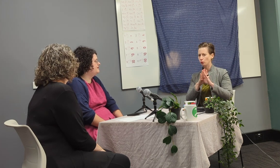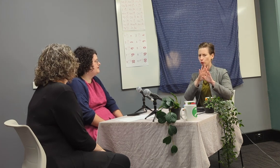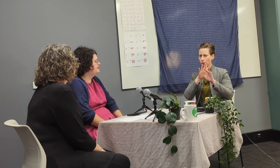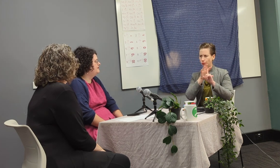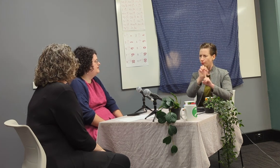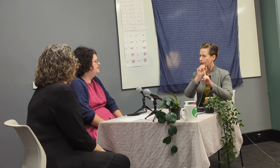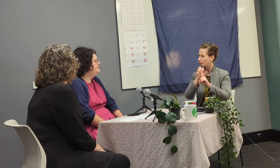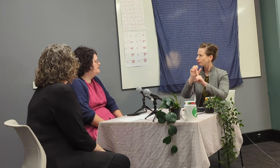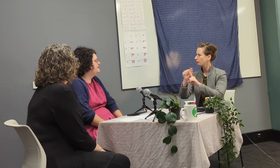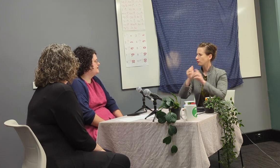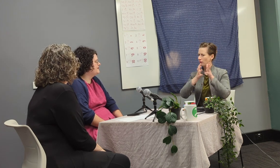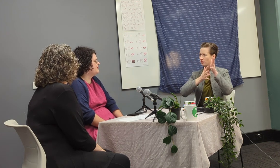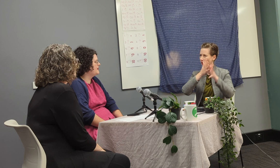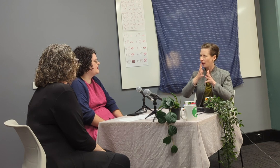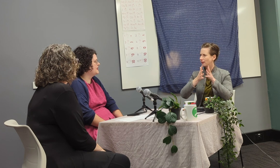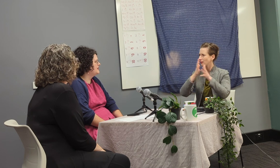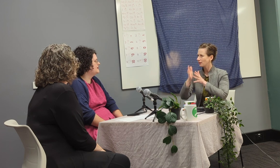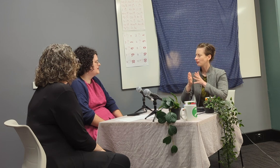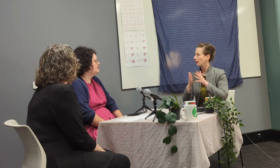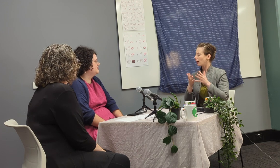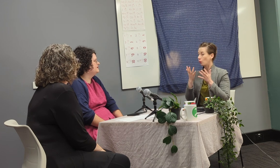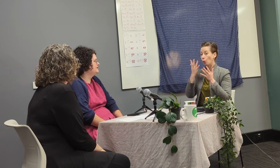How could we capture the signs?